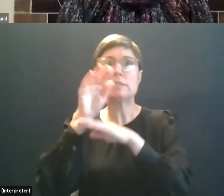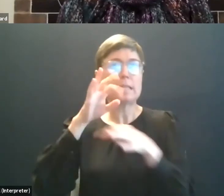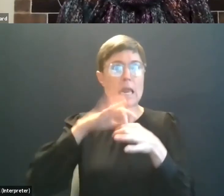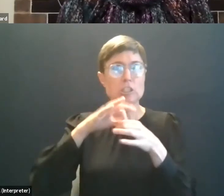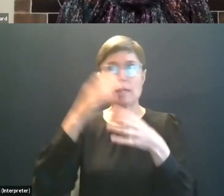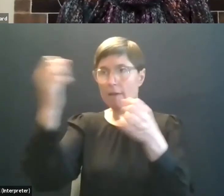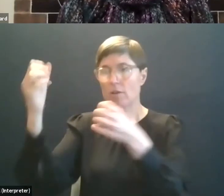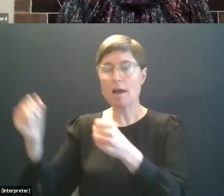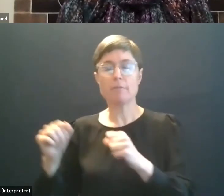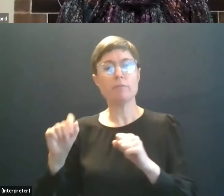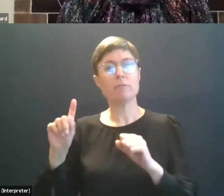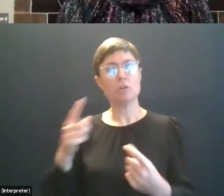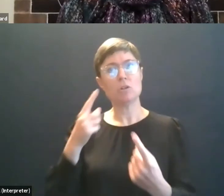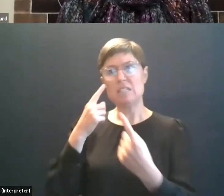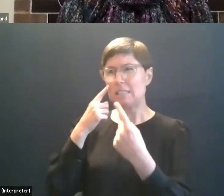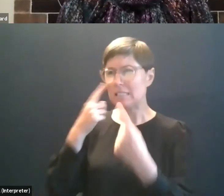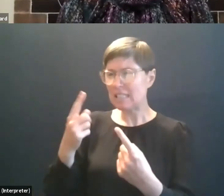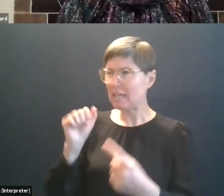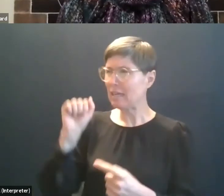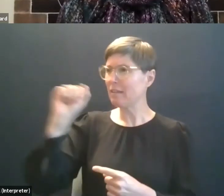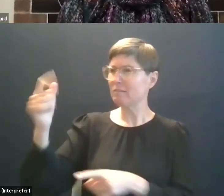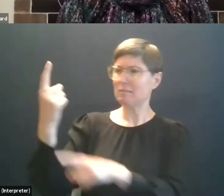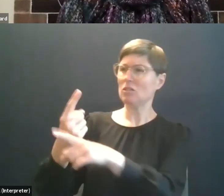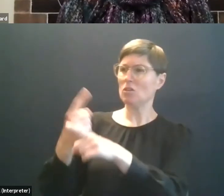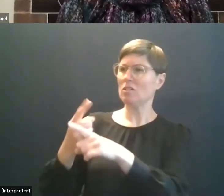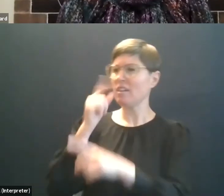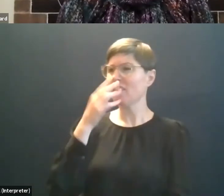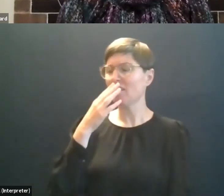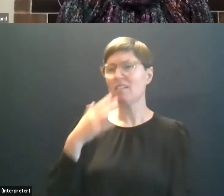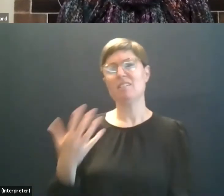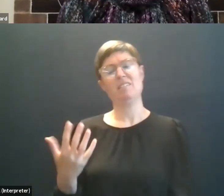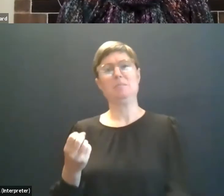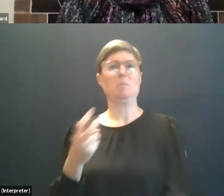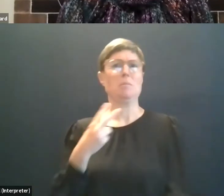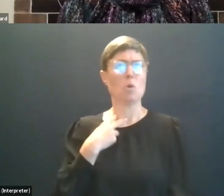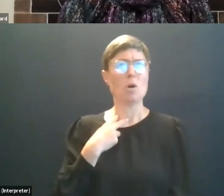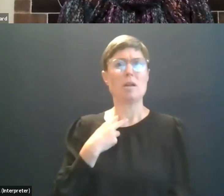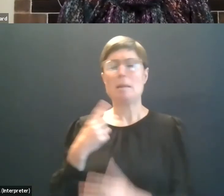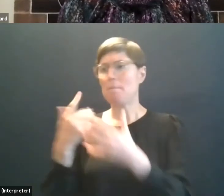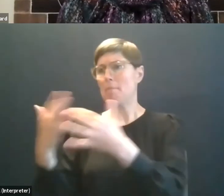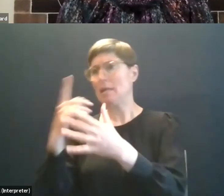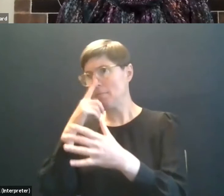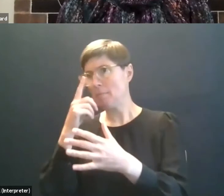to that is often dismay that so many people could vote in a particular direction but I